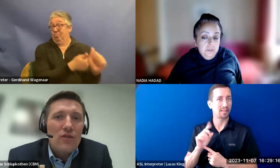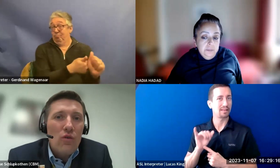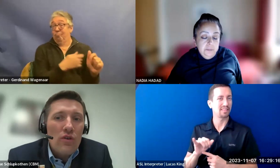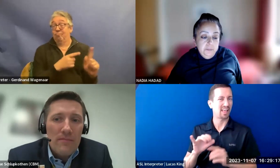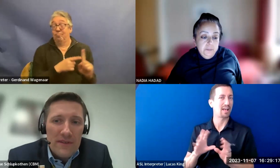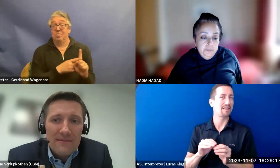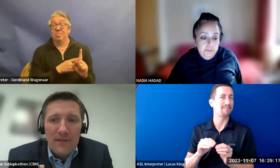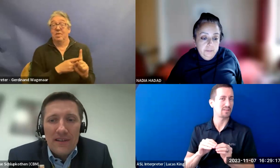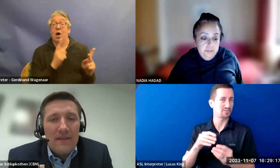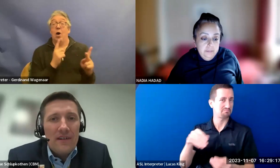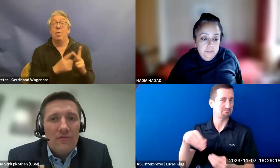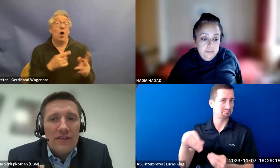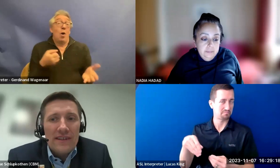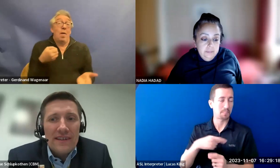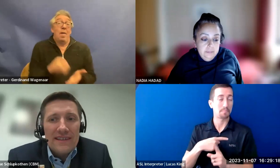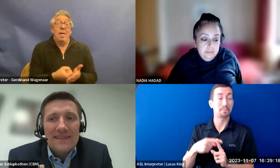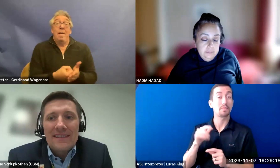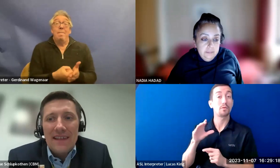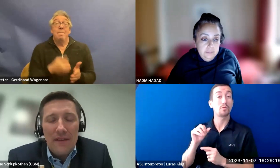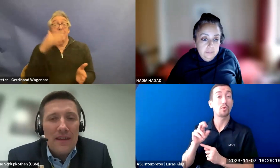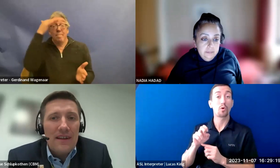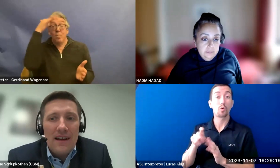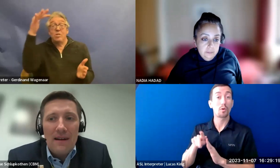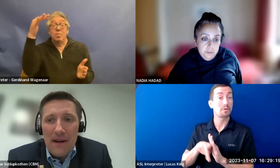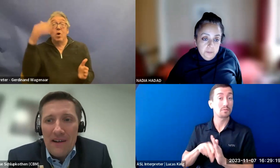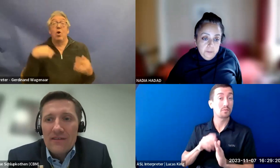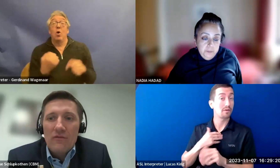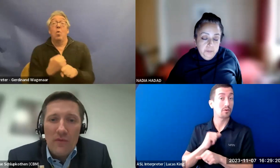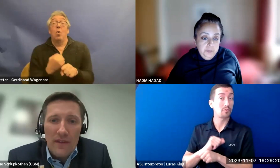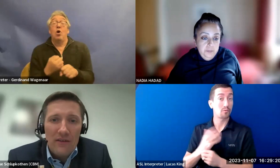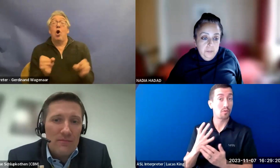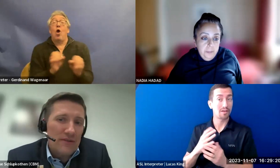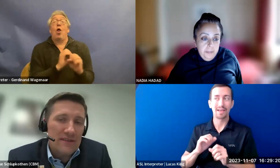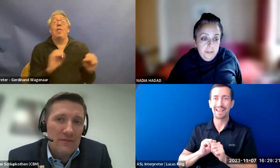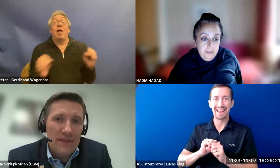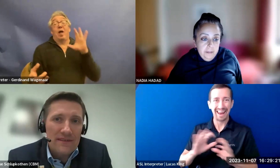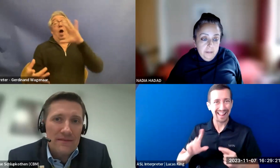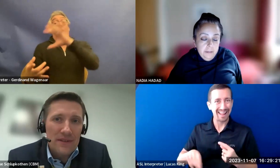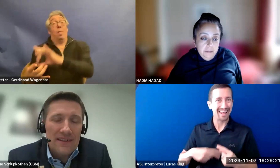"Nothing about without Persons with Disabilities".